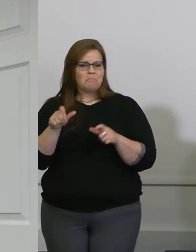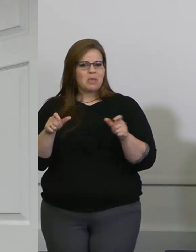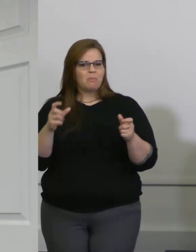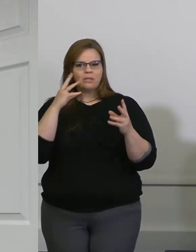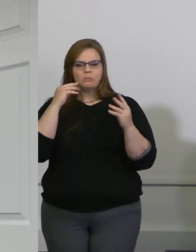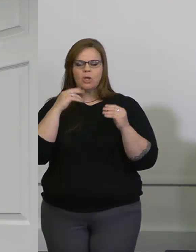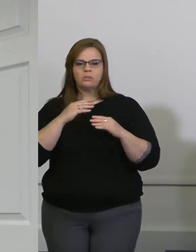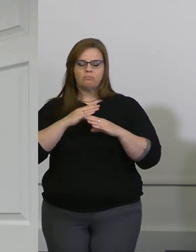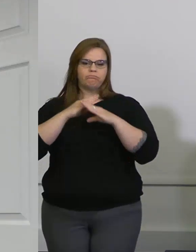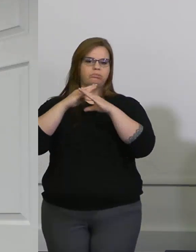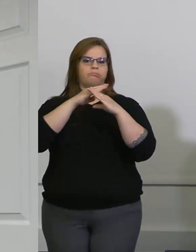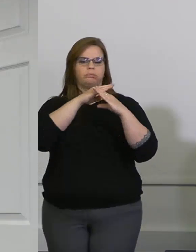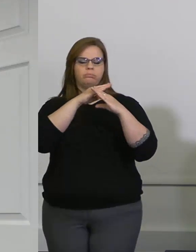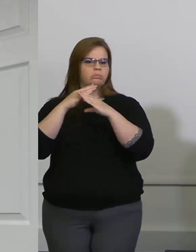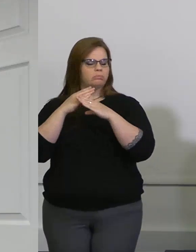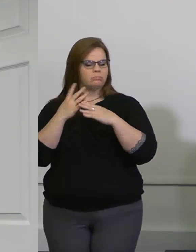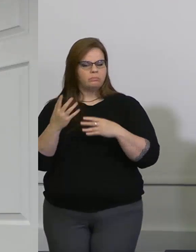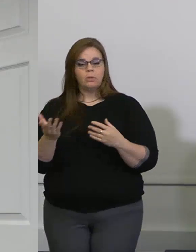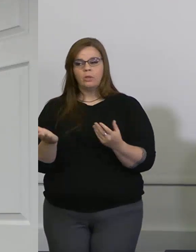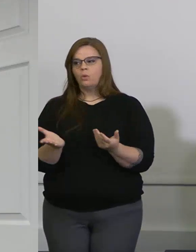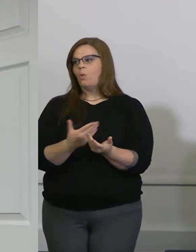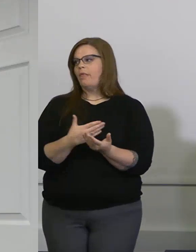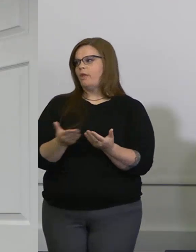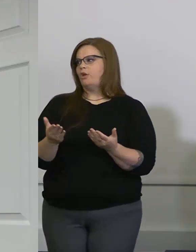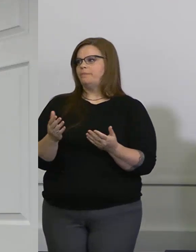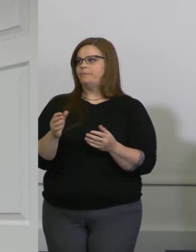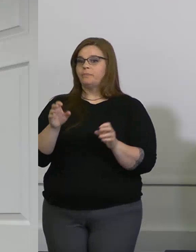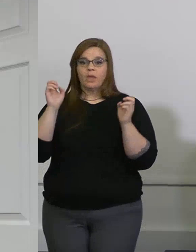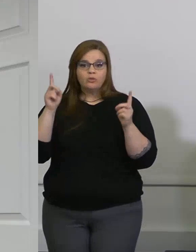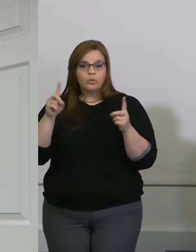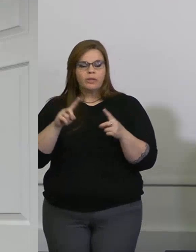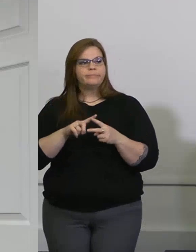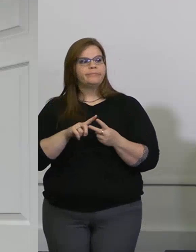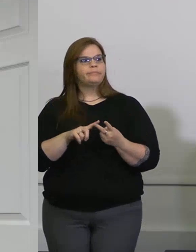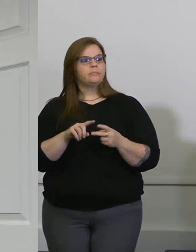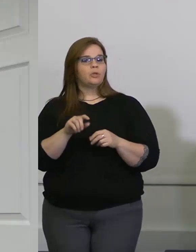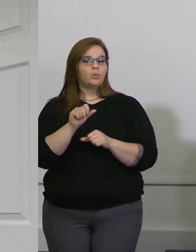Rather it's education, work, family.